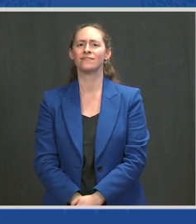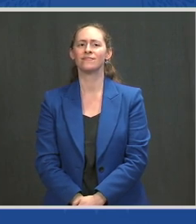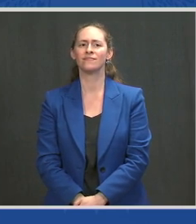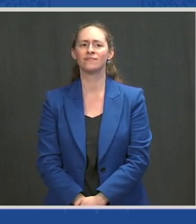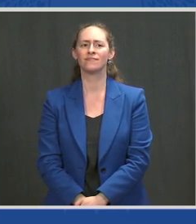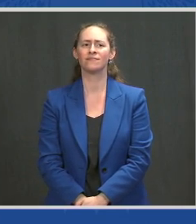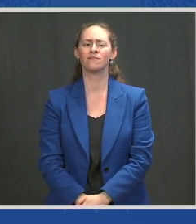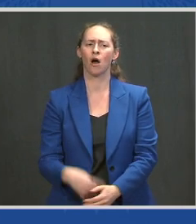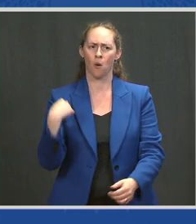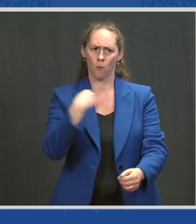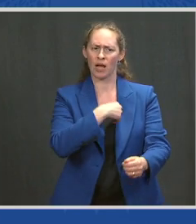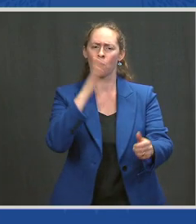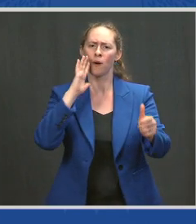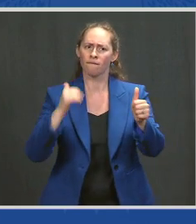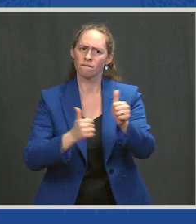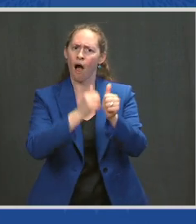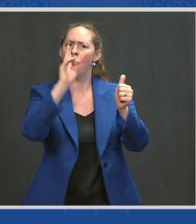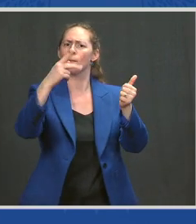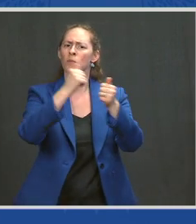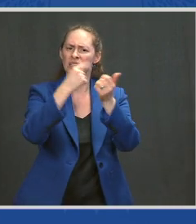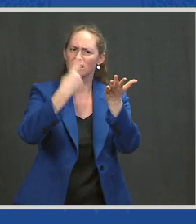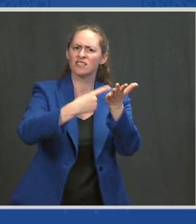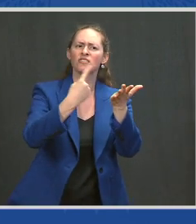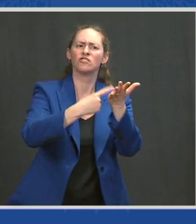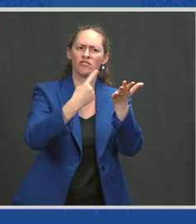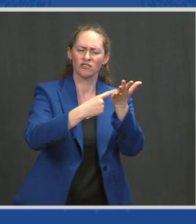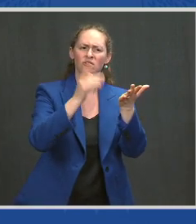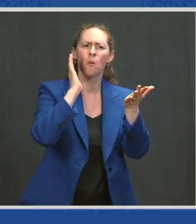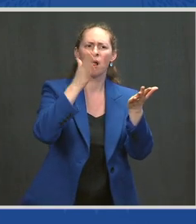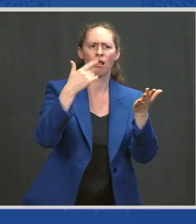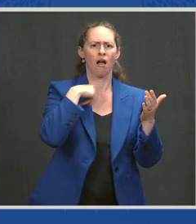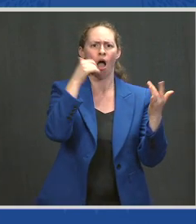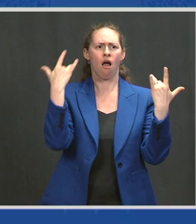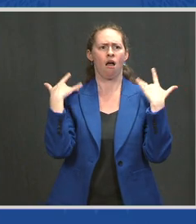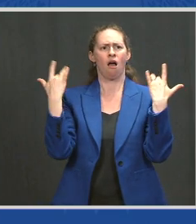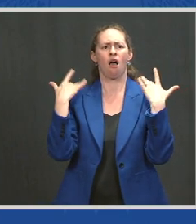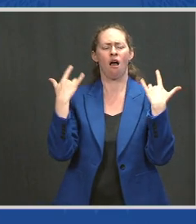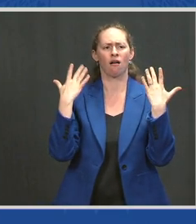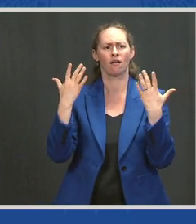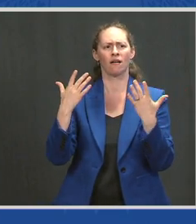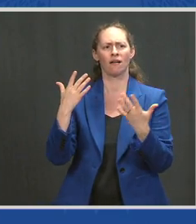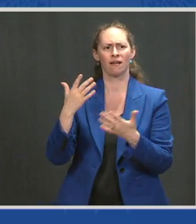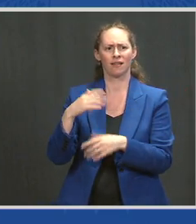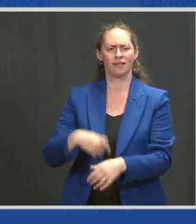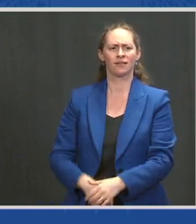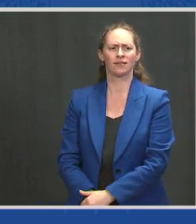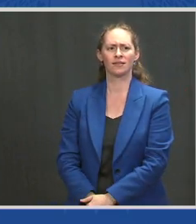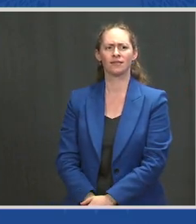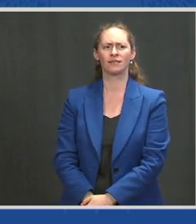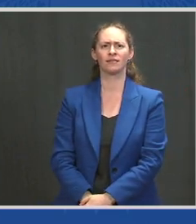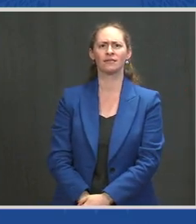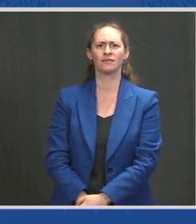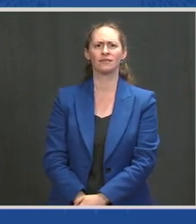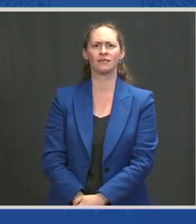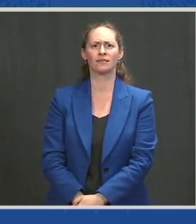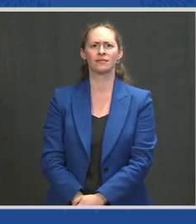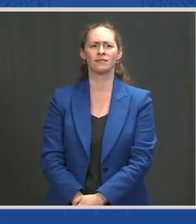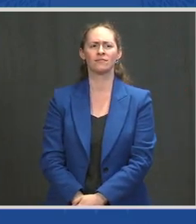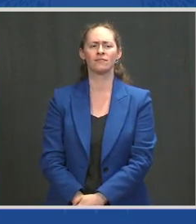I am -- I am not going to walk away on that issue. The Press: Why are you so confident he'll change his behavior, Mr. President? The President: I'm not confident